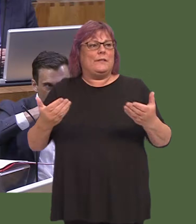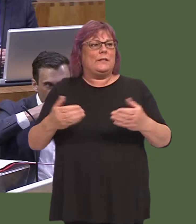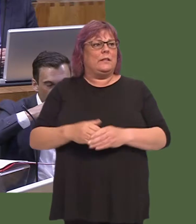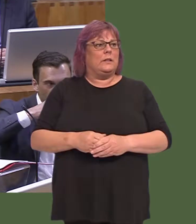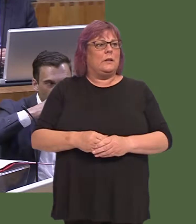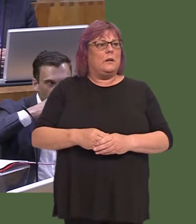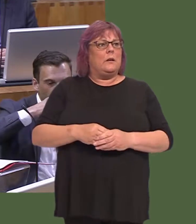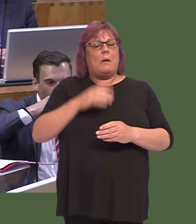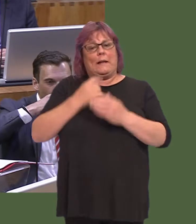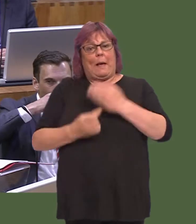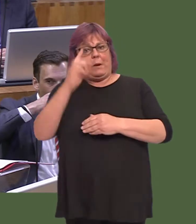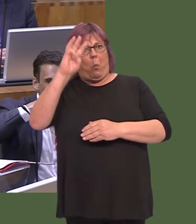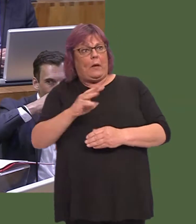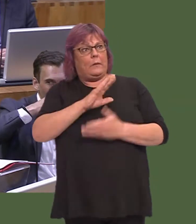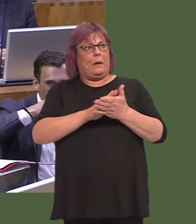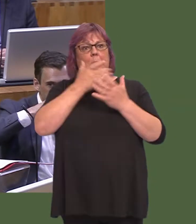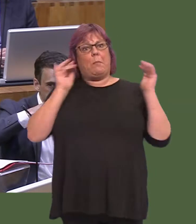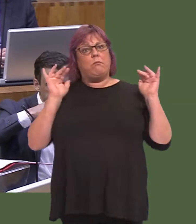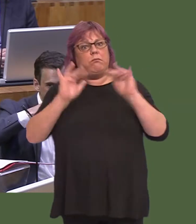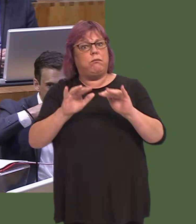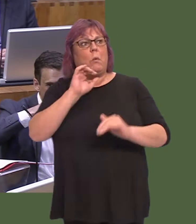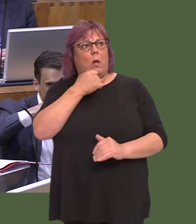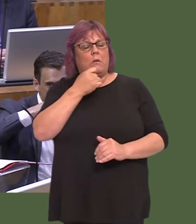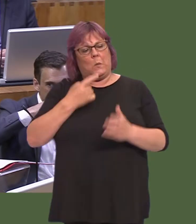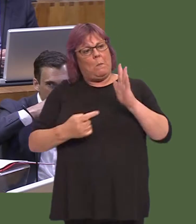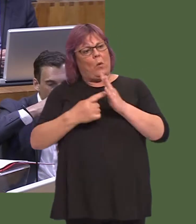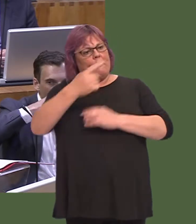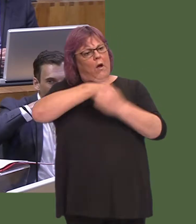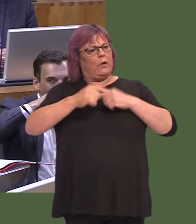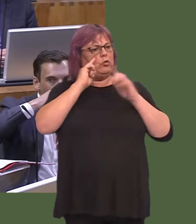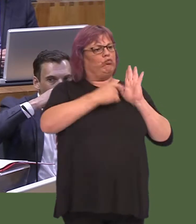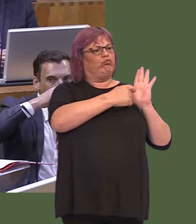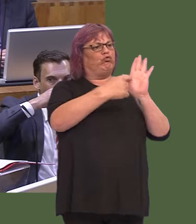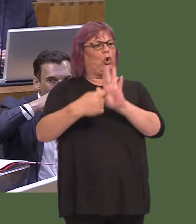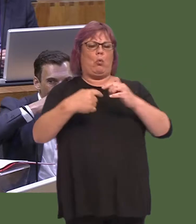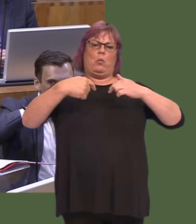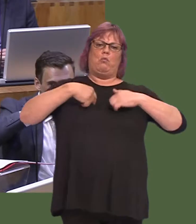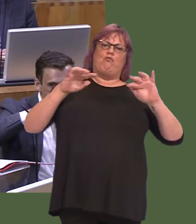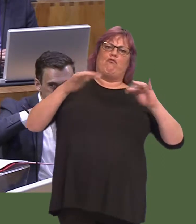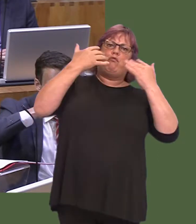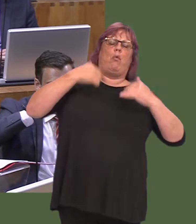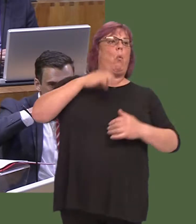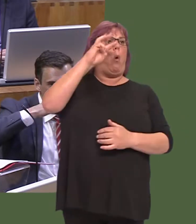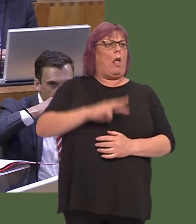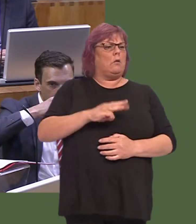So, I think it's hugely important that we are able to showcase ourselves as a nation that can host major events.